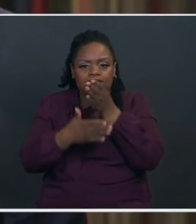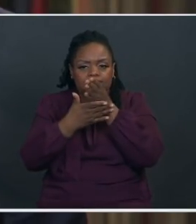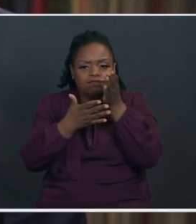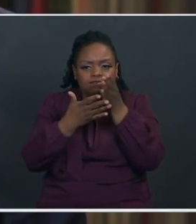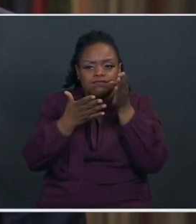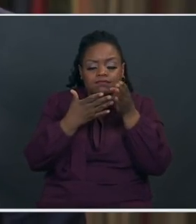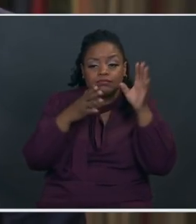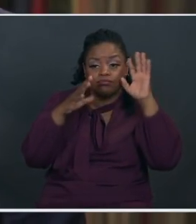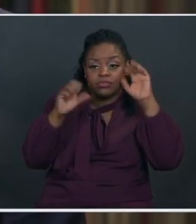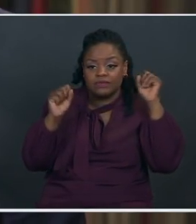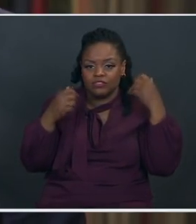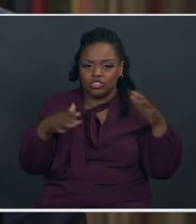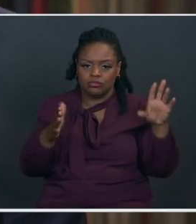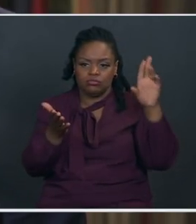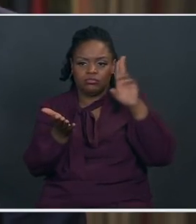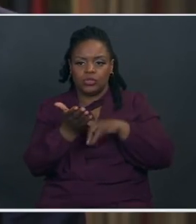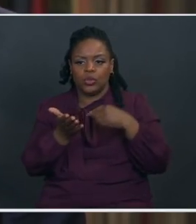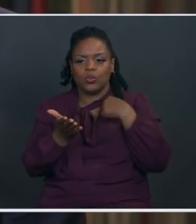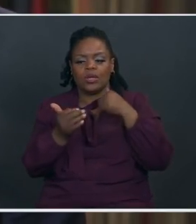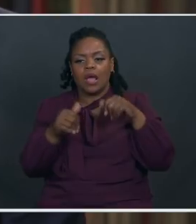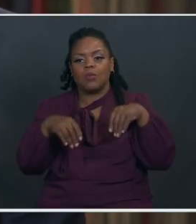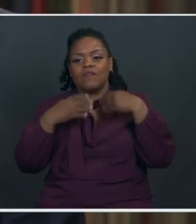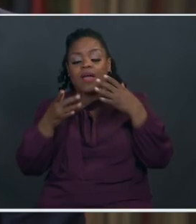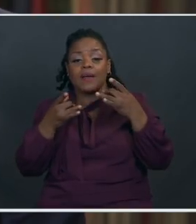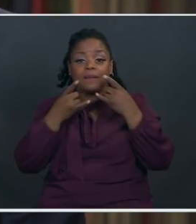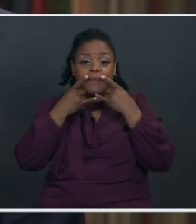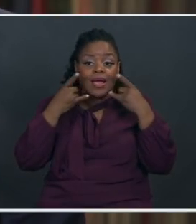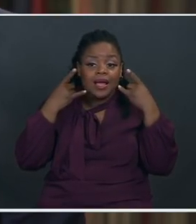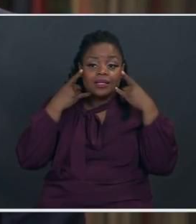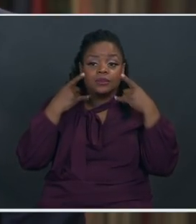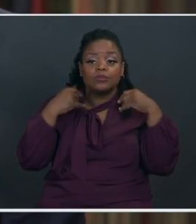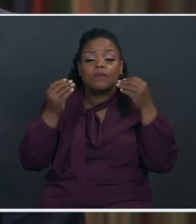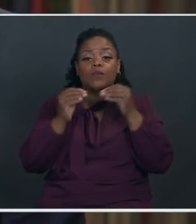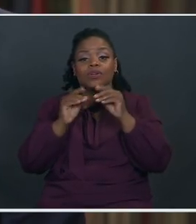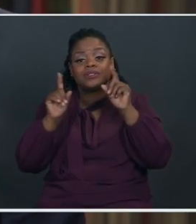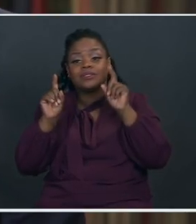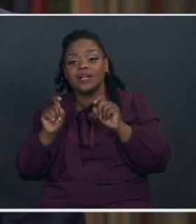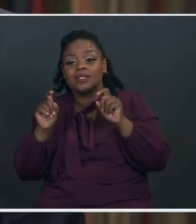including masks, including more testing, including many spaces.